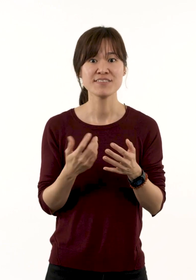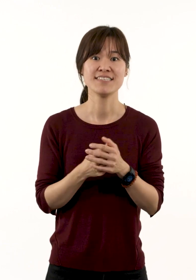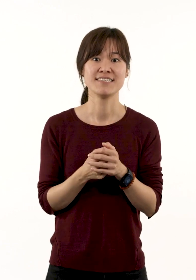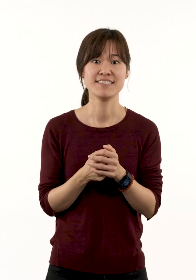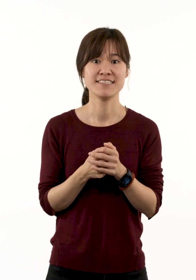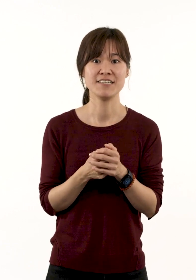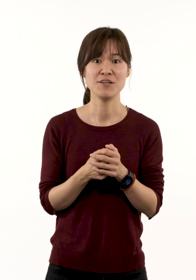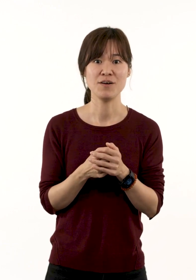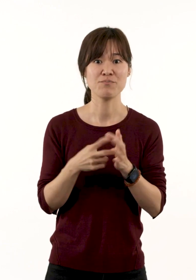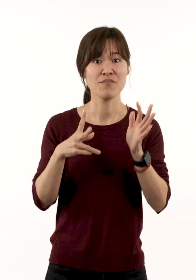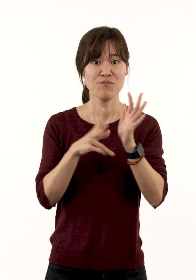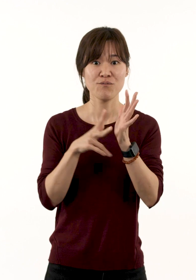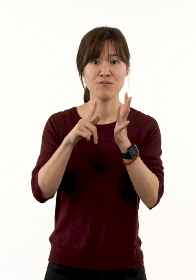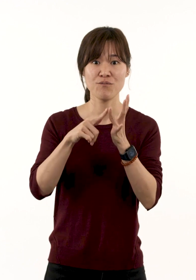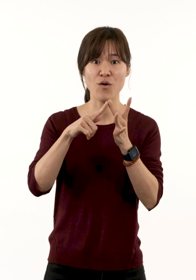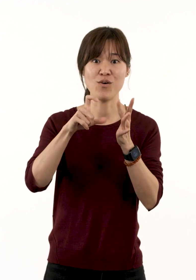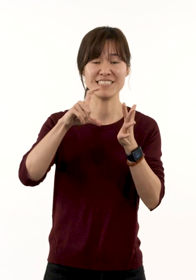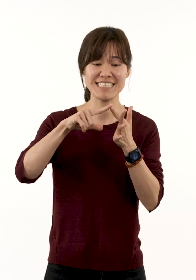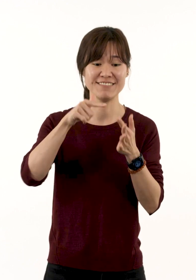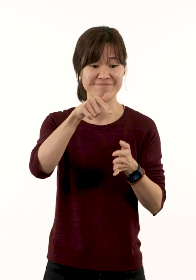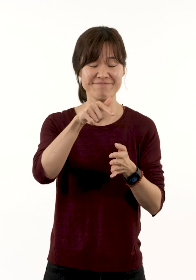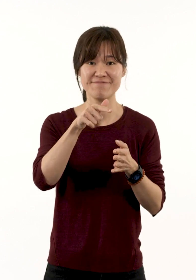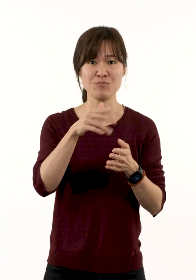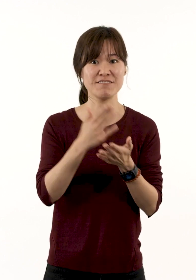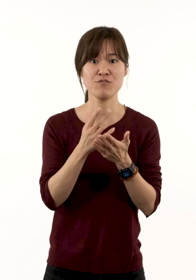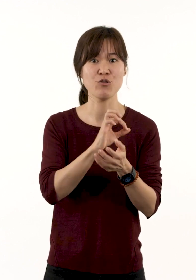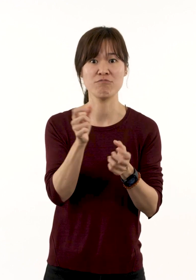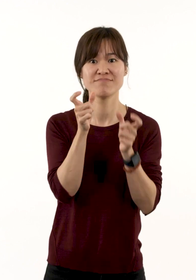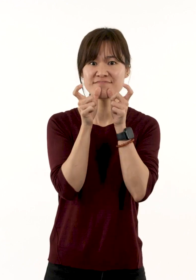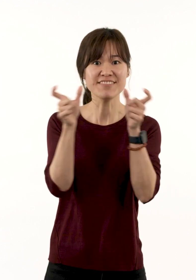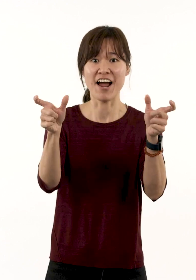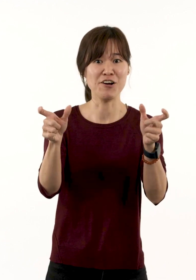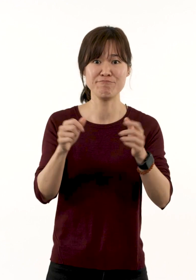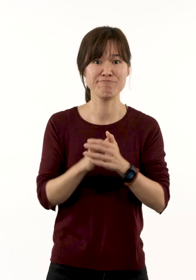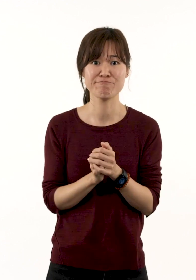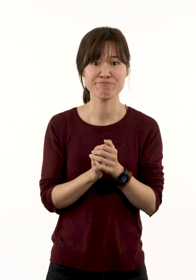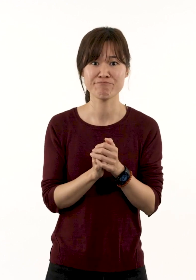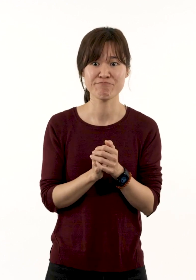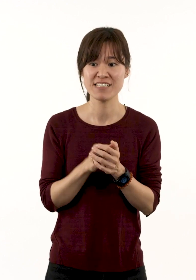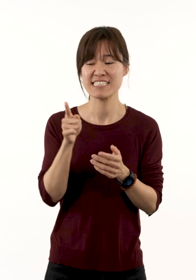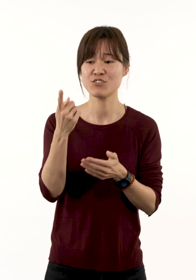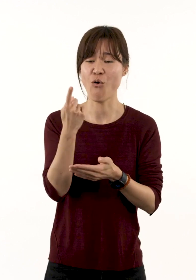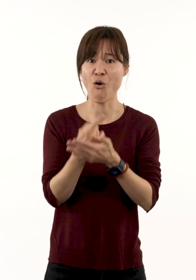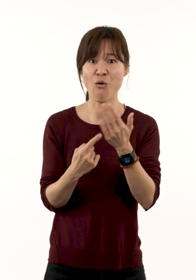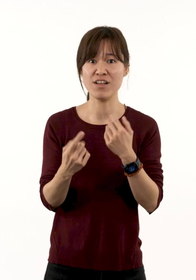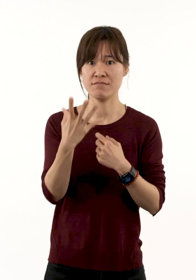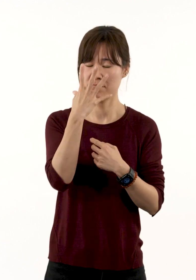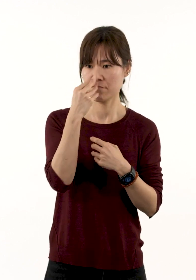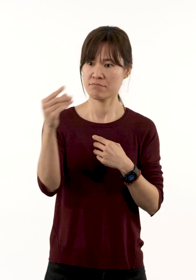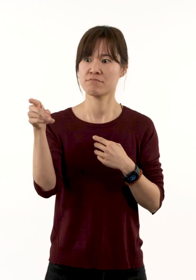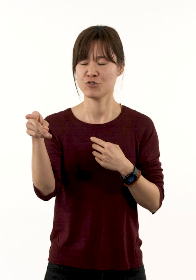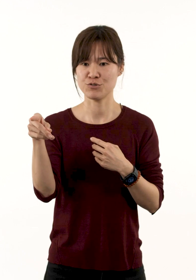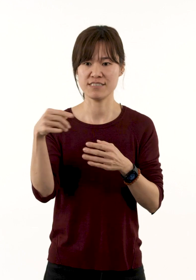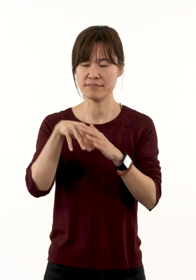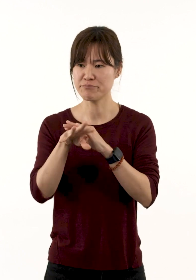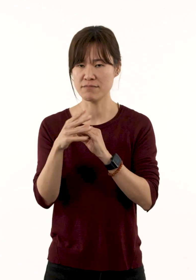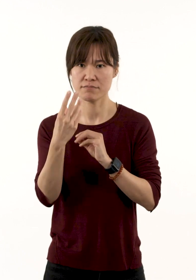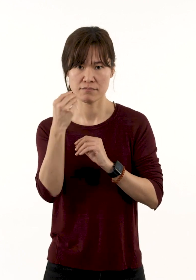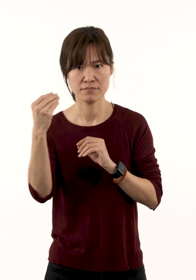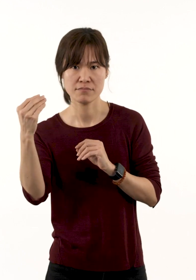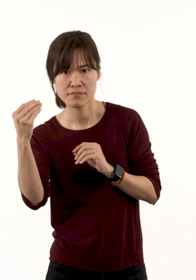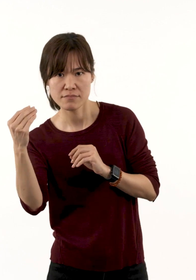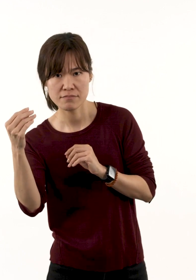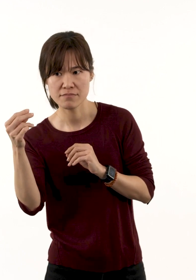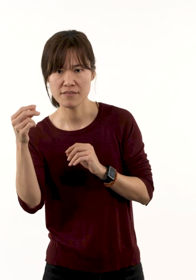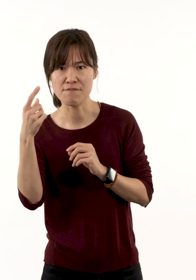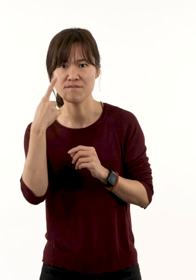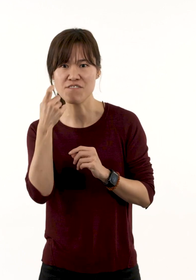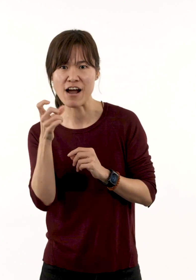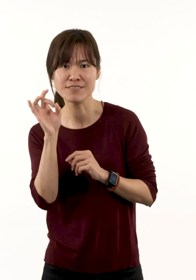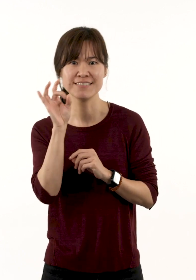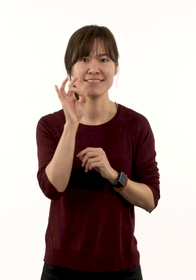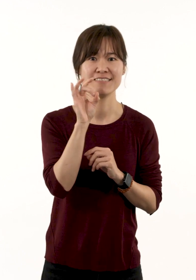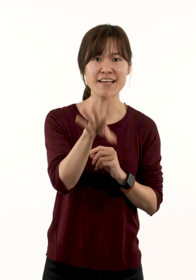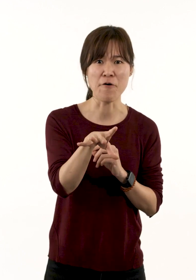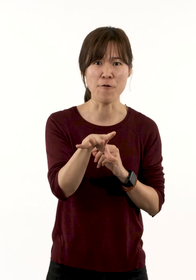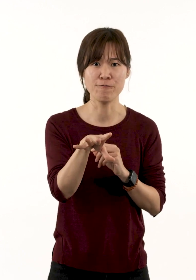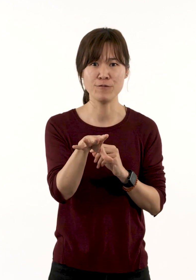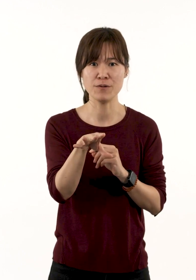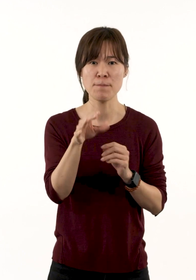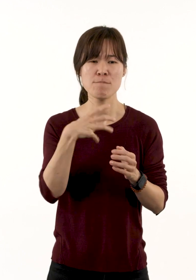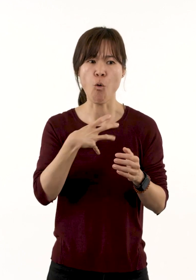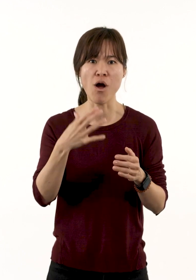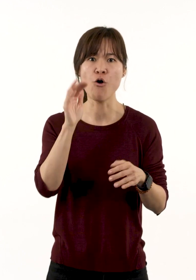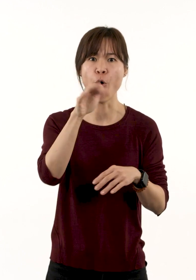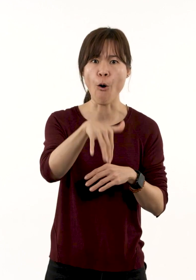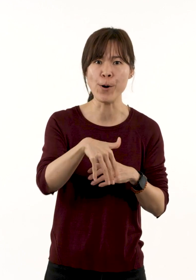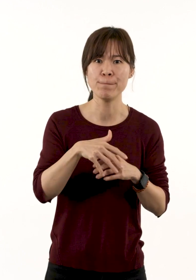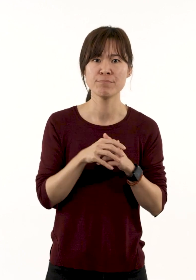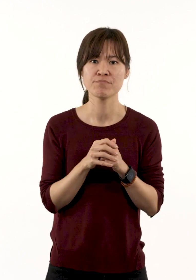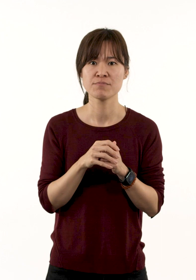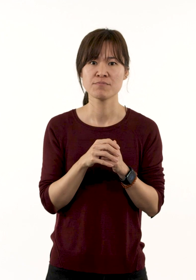The Voice doesn’t shout. It draws you in, and, as you listen to it, you find yourself more at home.